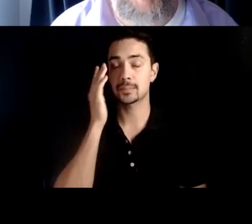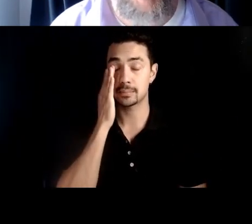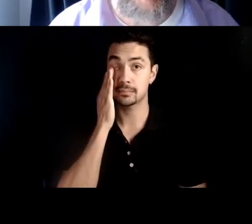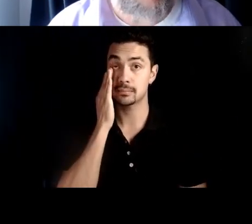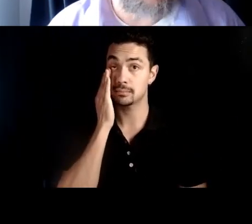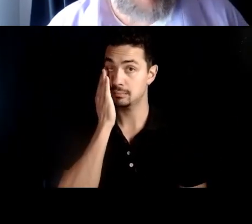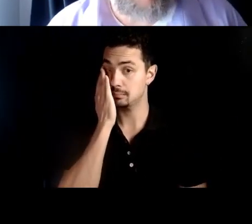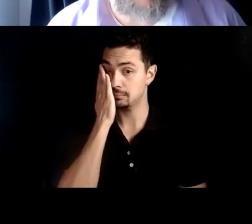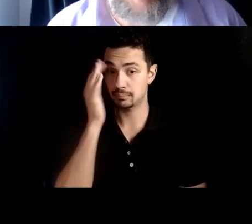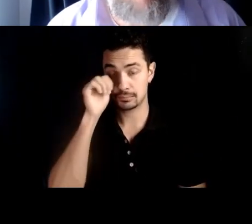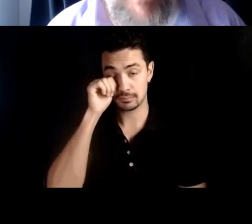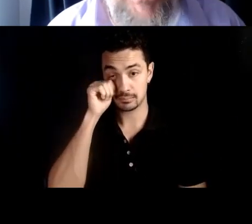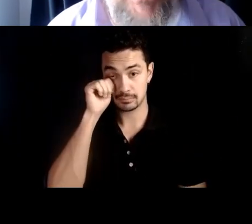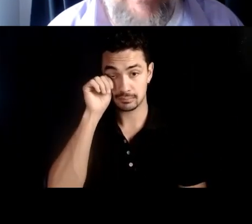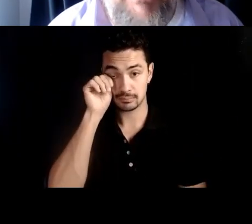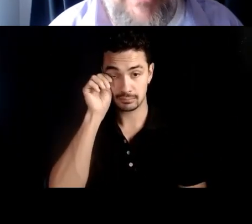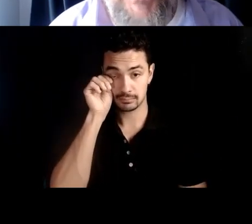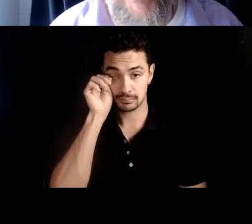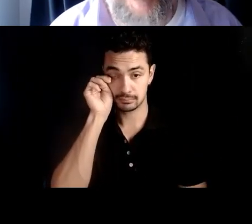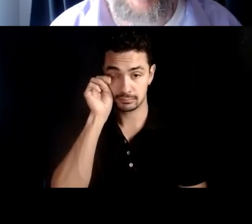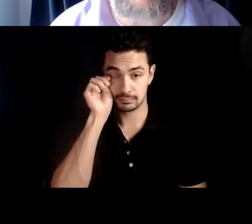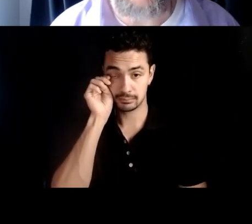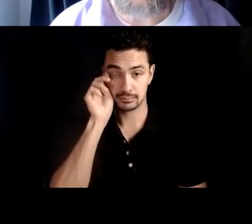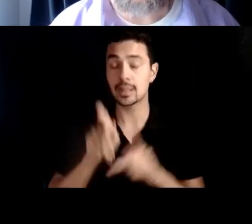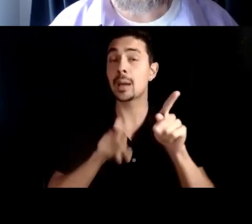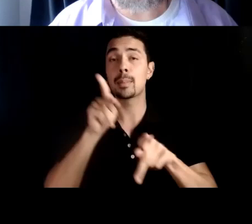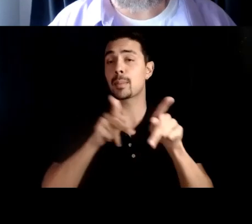who can't really imagine being trans.